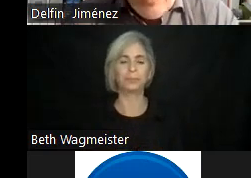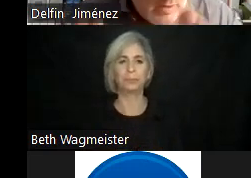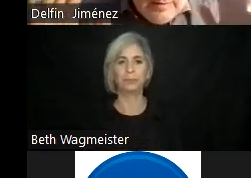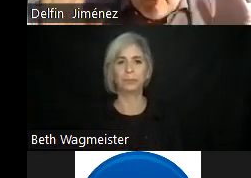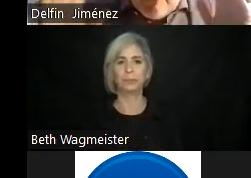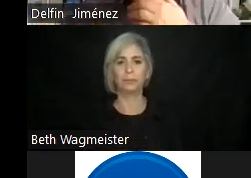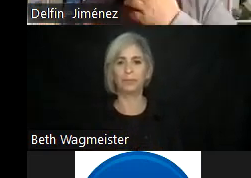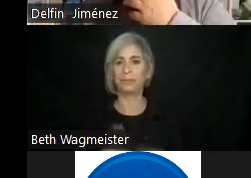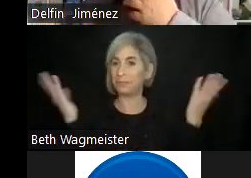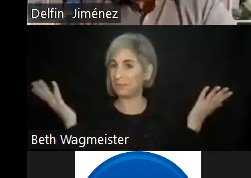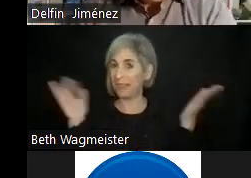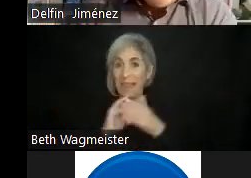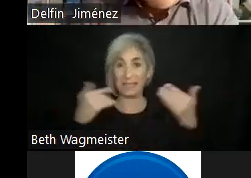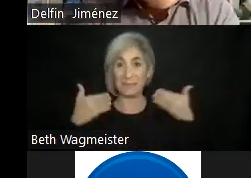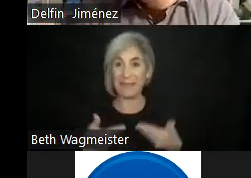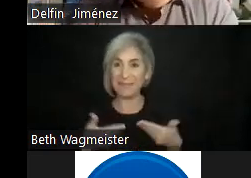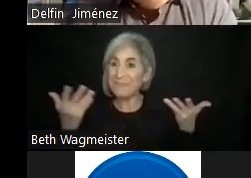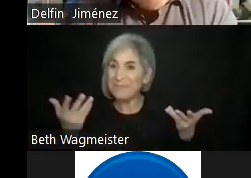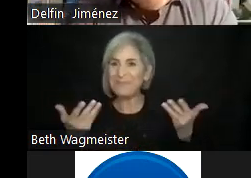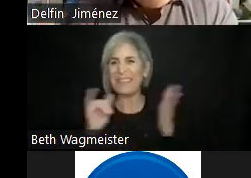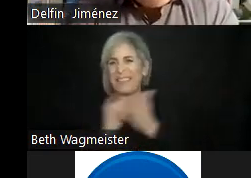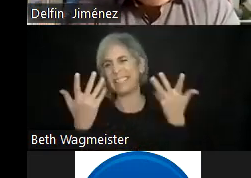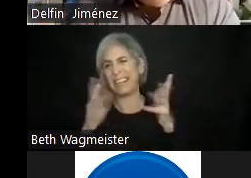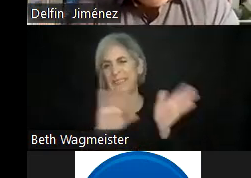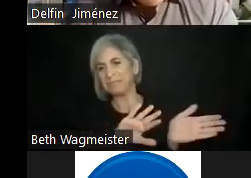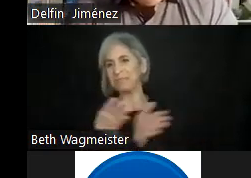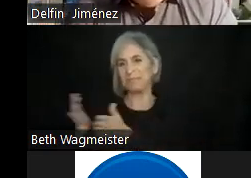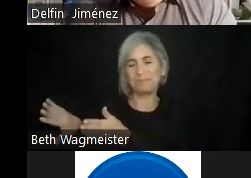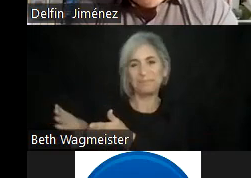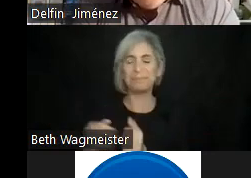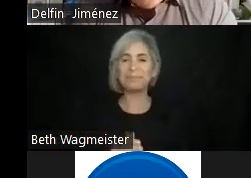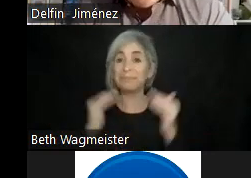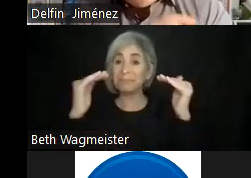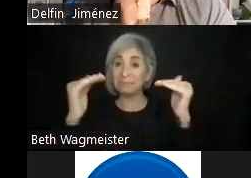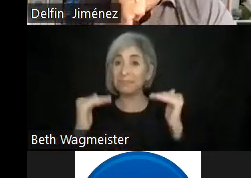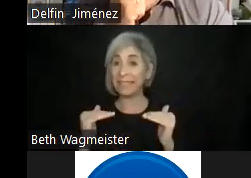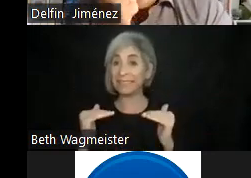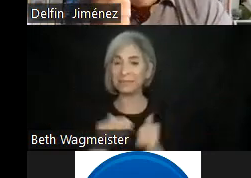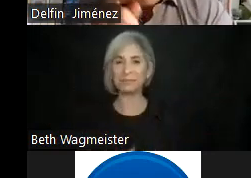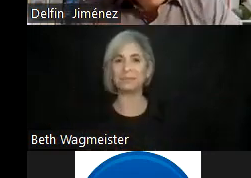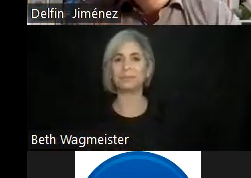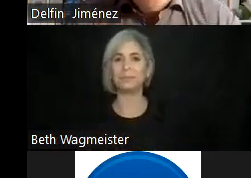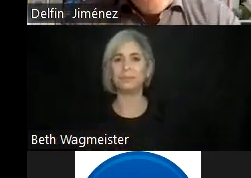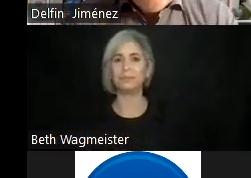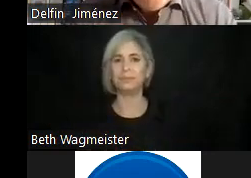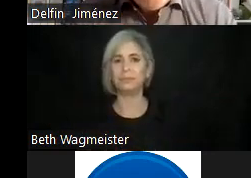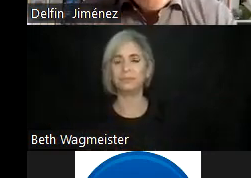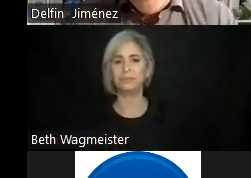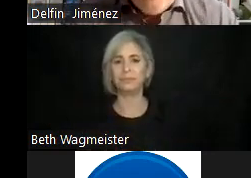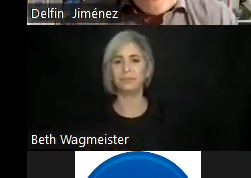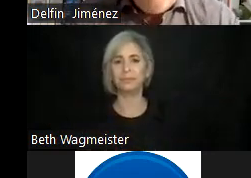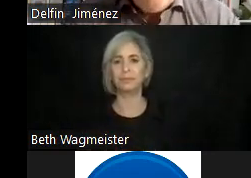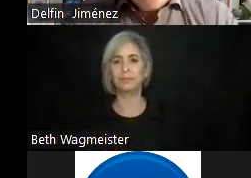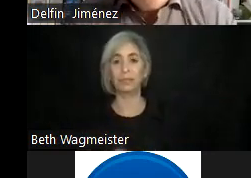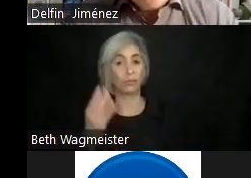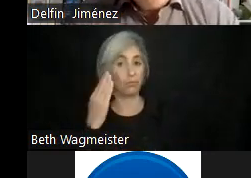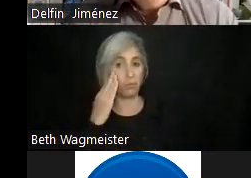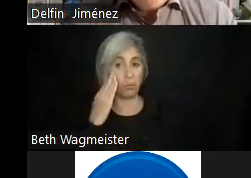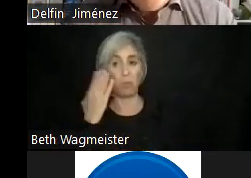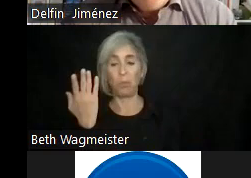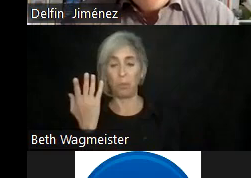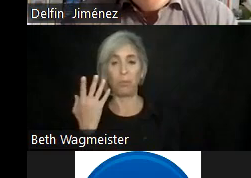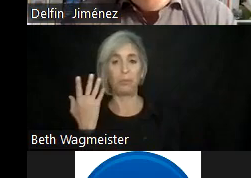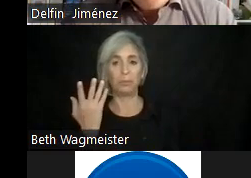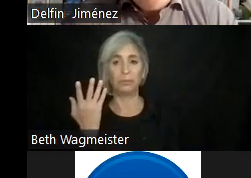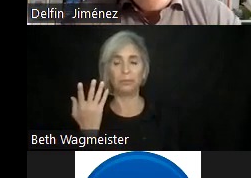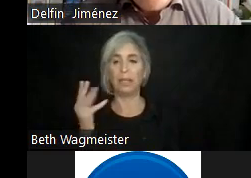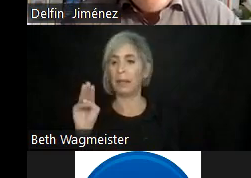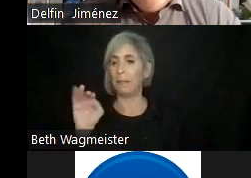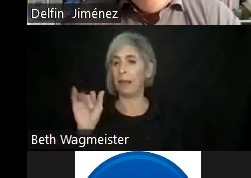Well, I think that's enough. Well, you know, Malcolm said IAAP